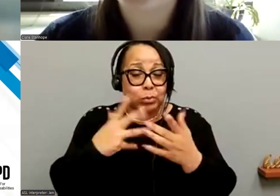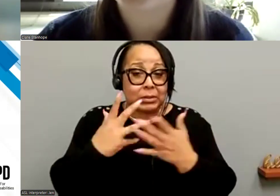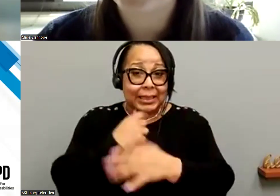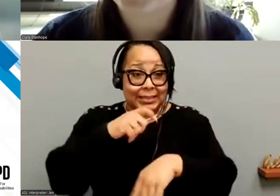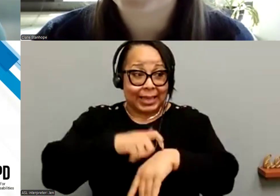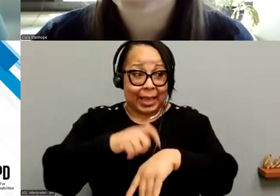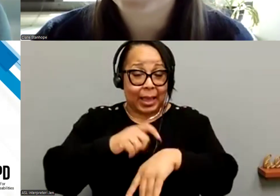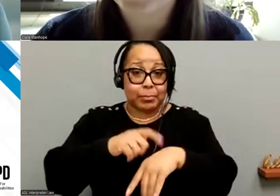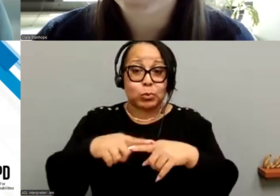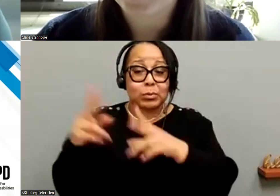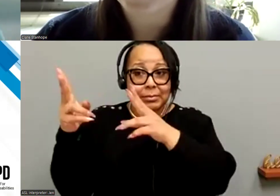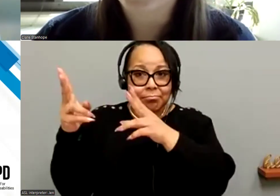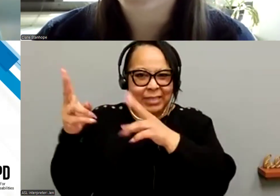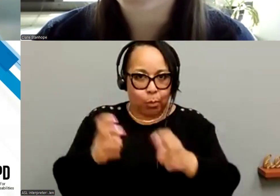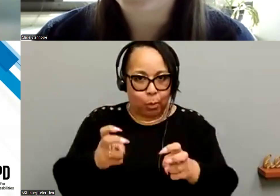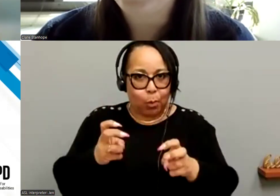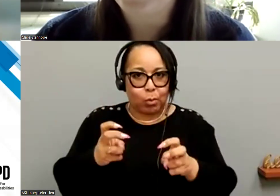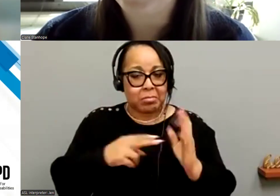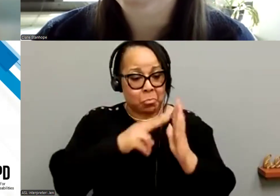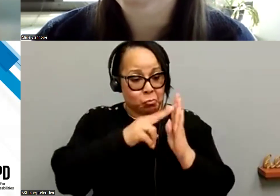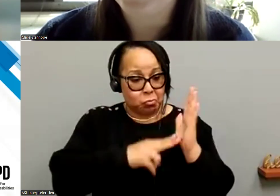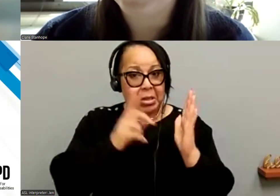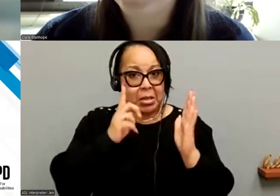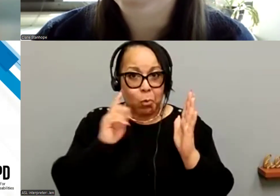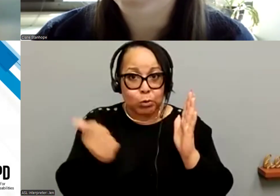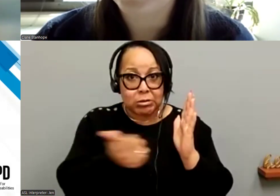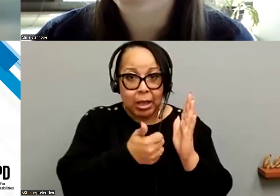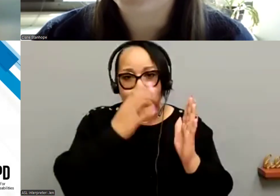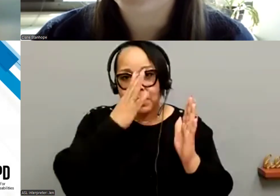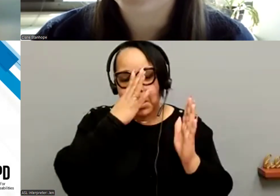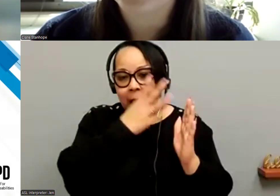13:39:06 download it and read it for 13:39:08 yourself, and give us your